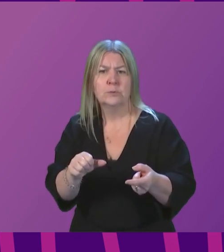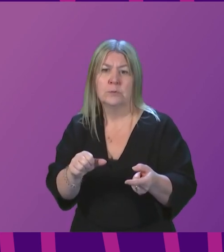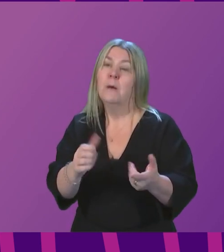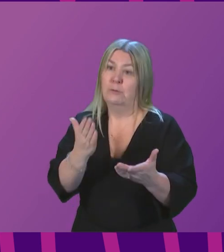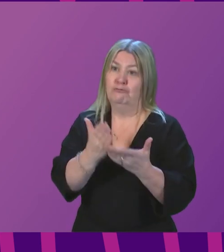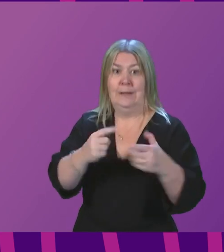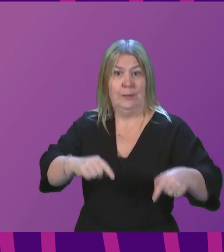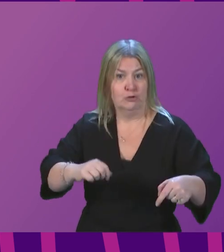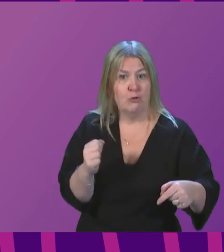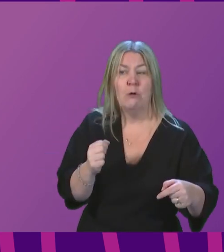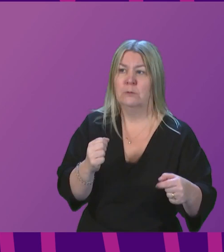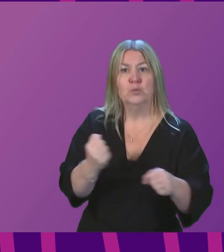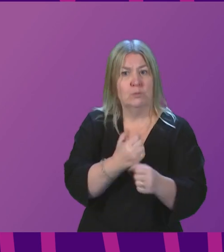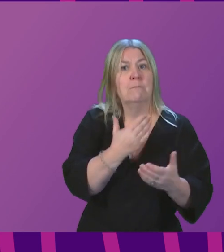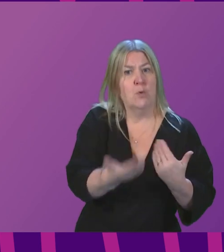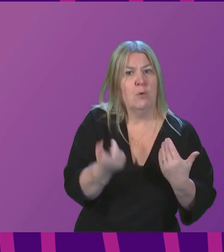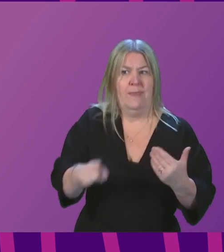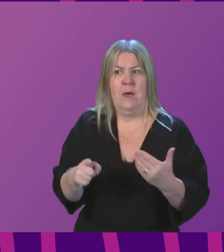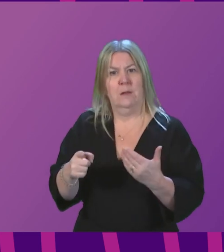I will not give a commitment today to the member’s proposition.